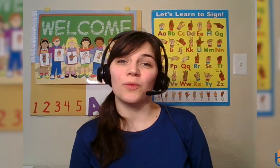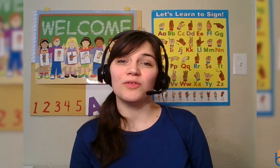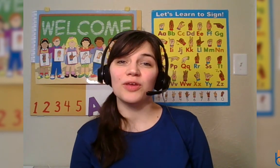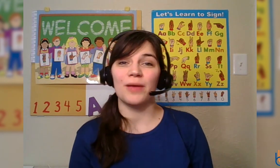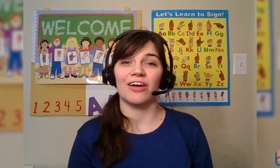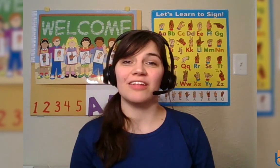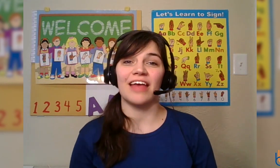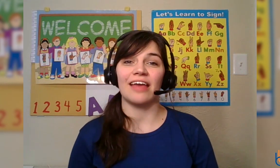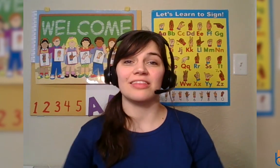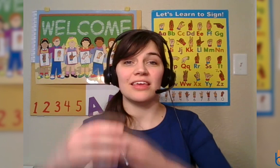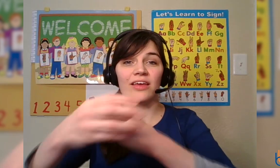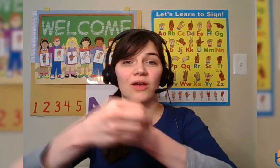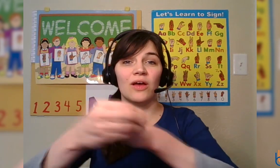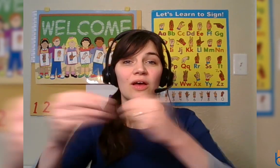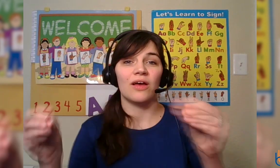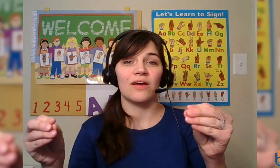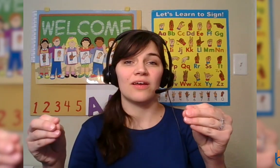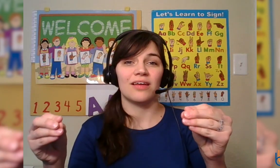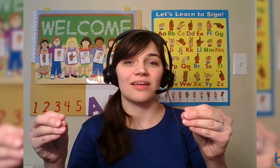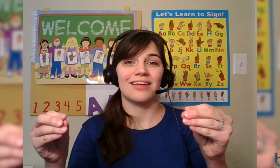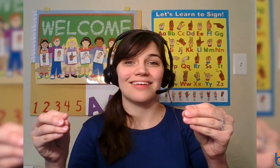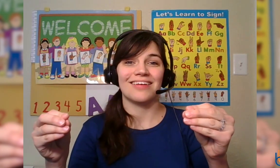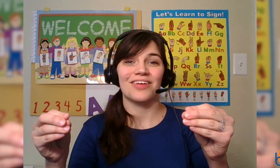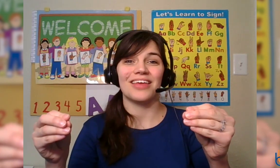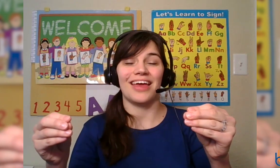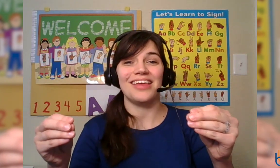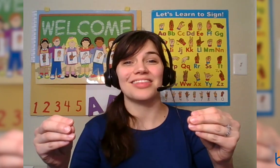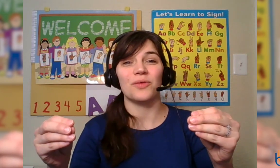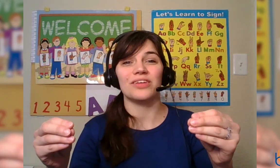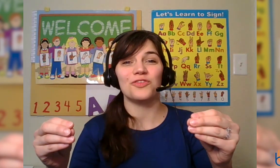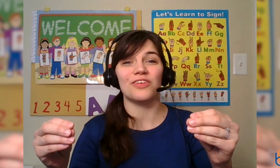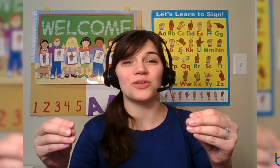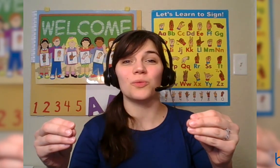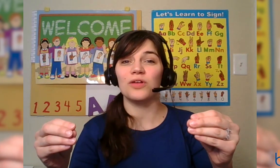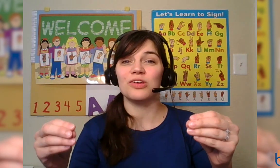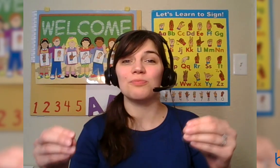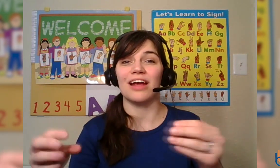of their parents at the *sign* okay? They went to visit one of their parents